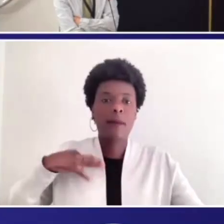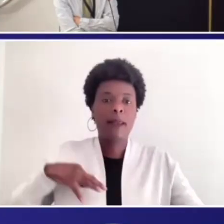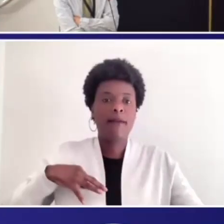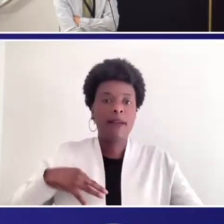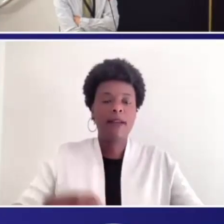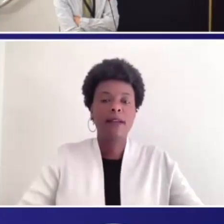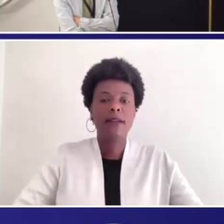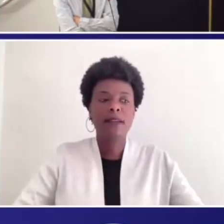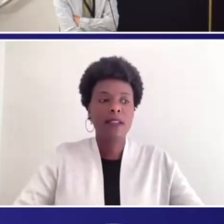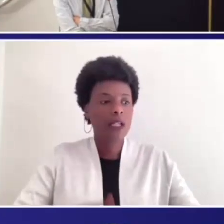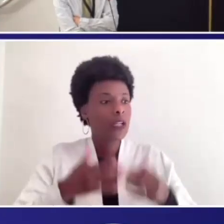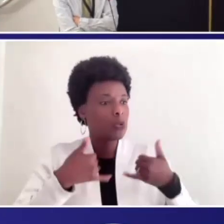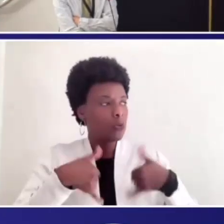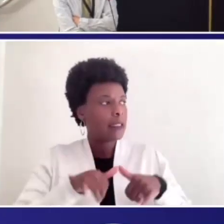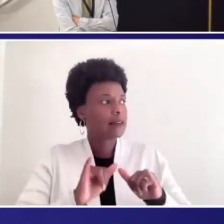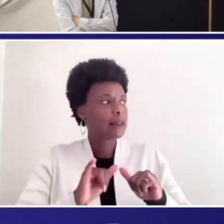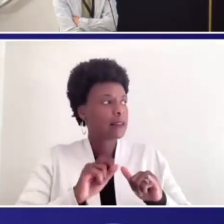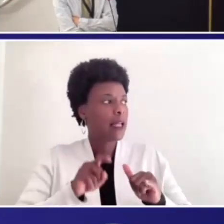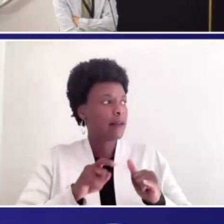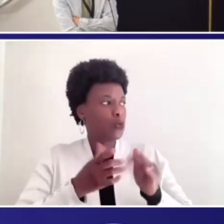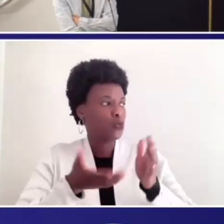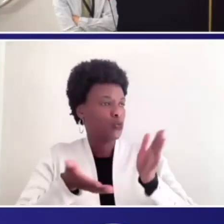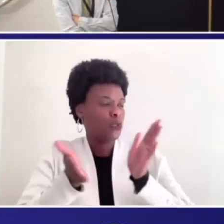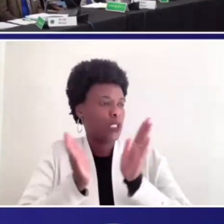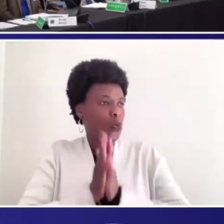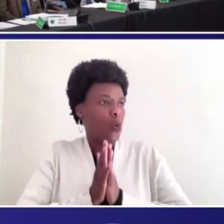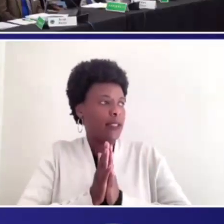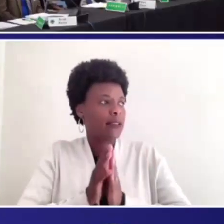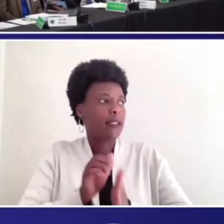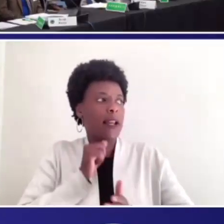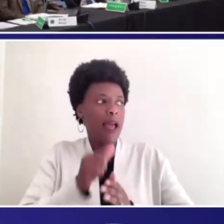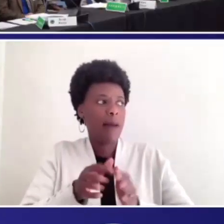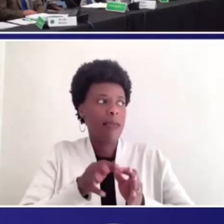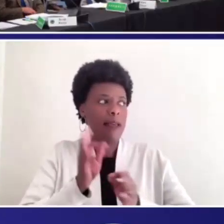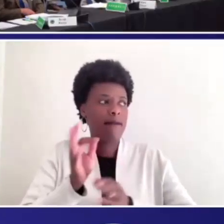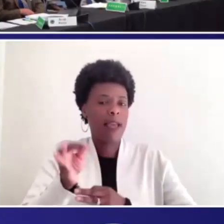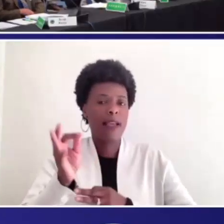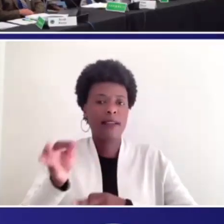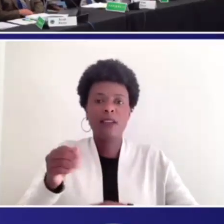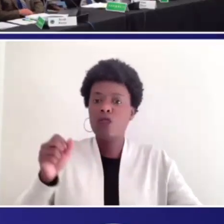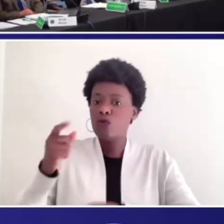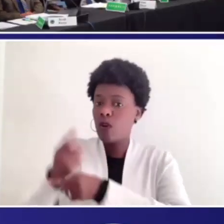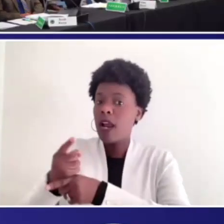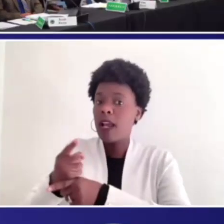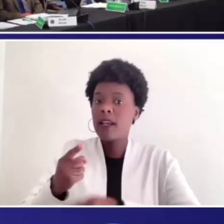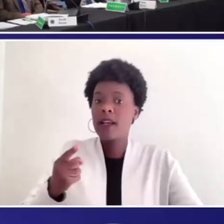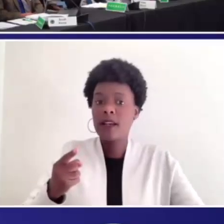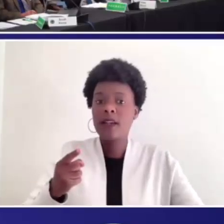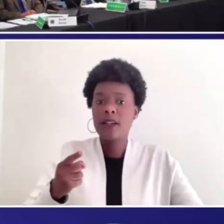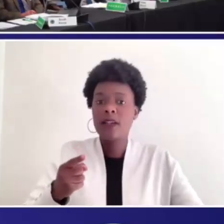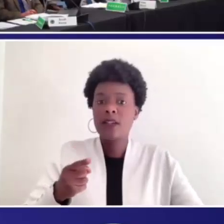So they still have to request that it not be advanced? Yeah. We do -- right, because our -- Okay, so -- and -- so then in Ashley's